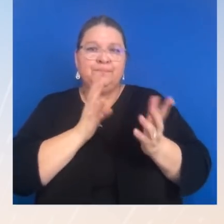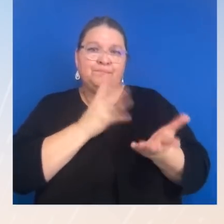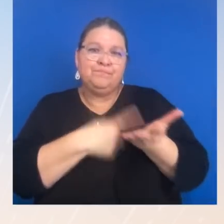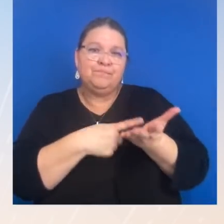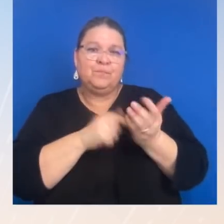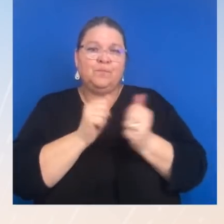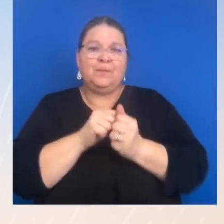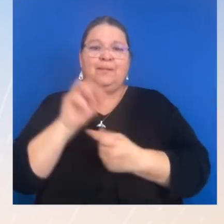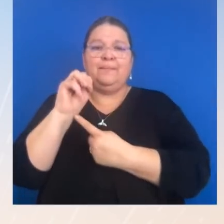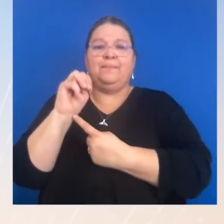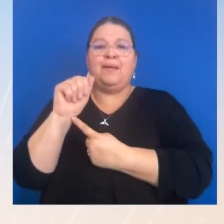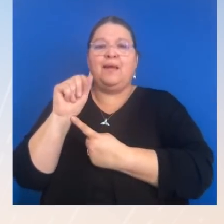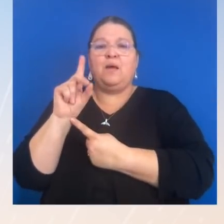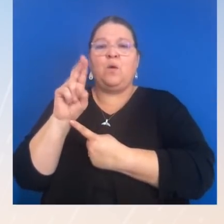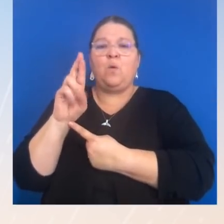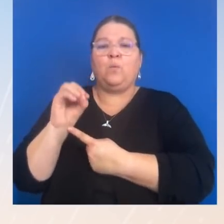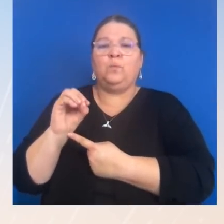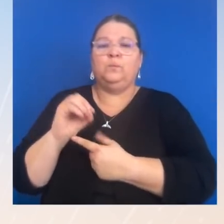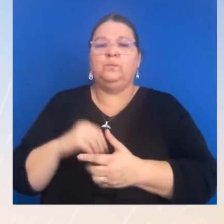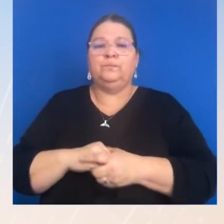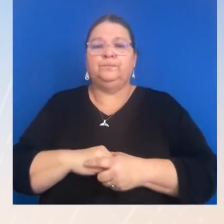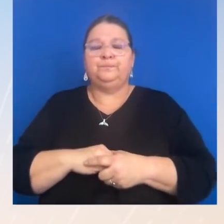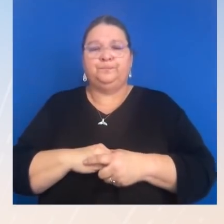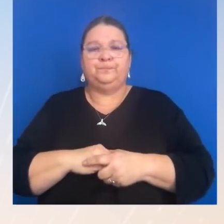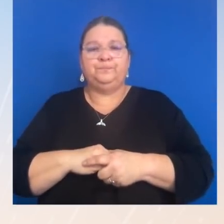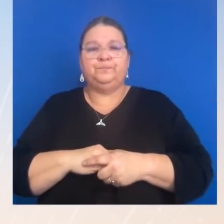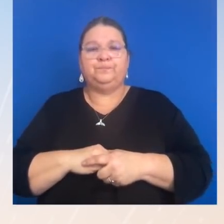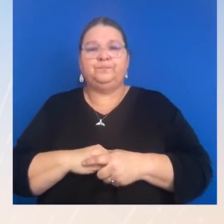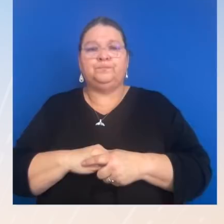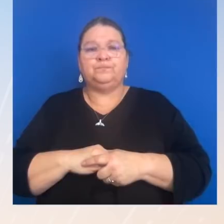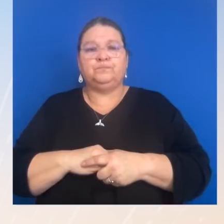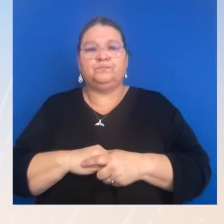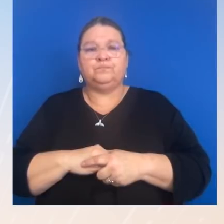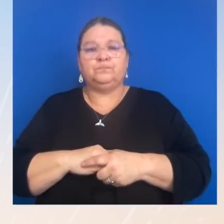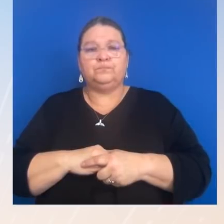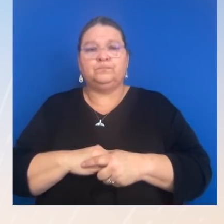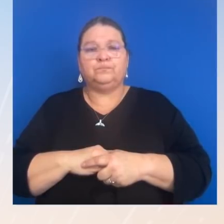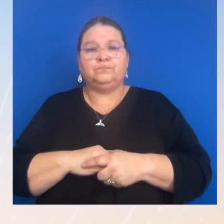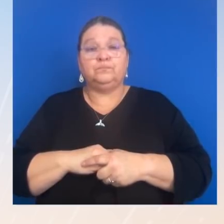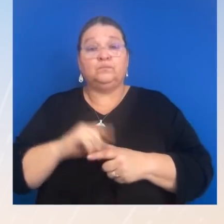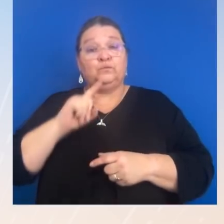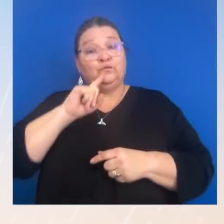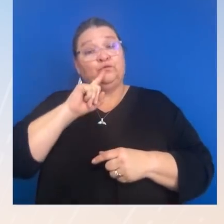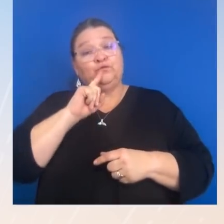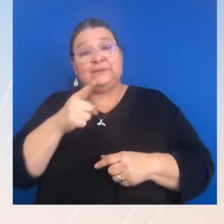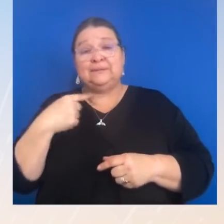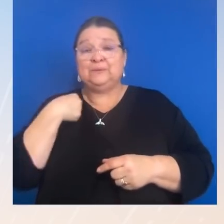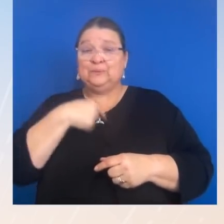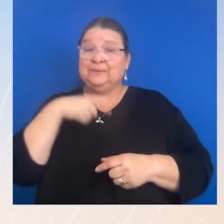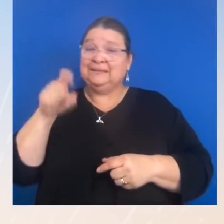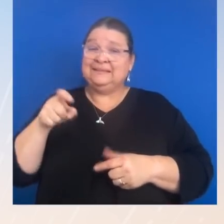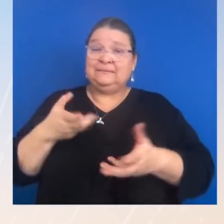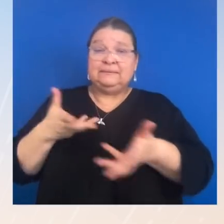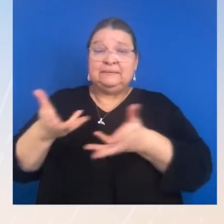detained in Venezuela. Obviously, that required speaking with those who had detained them. I don't have more details on who exactly was engaged in that from the Venezuelan side.